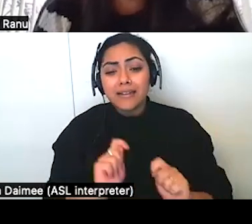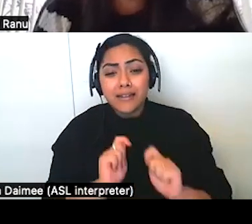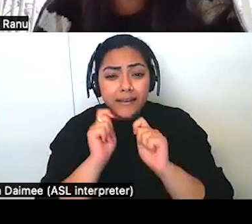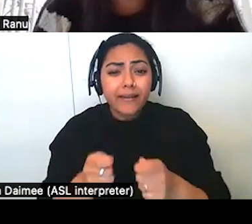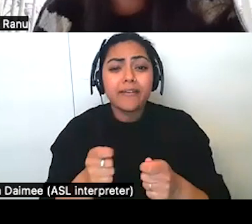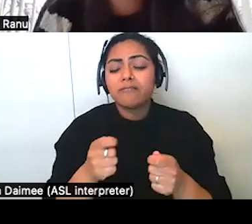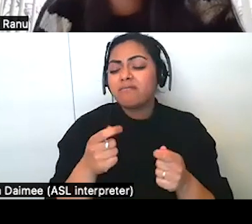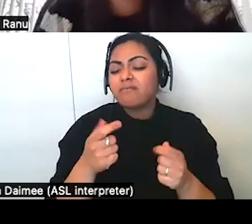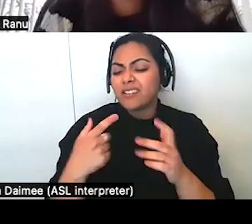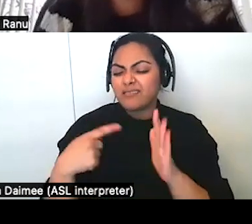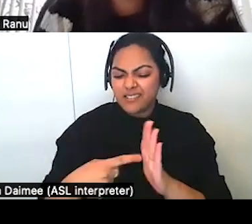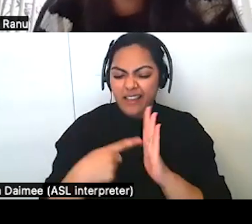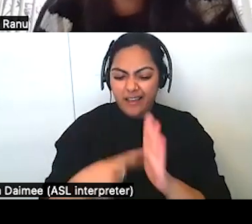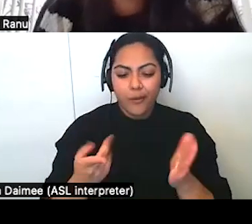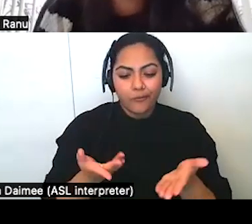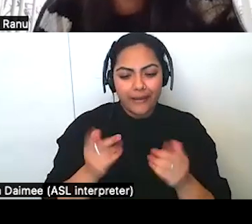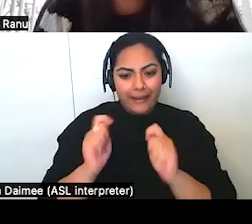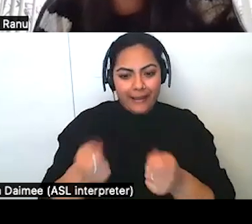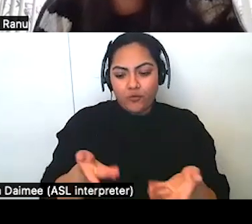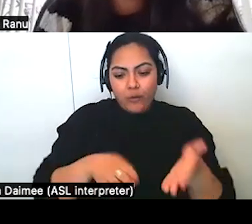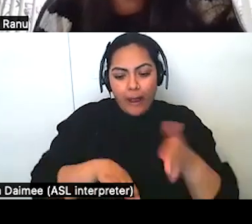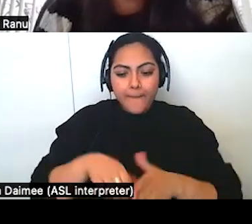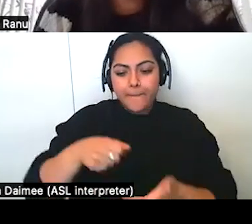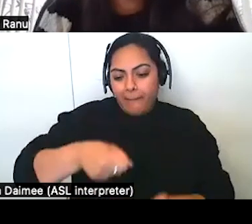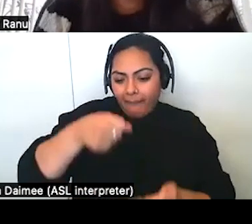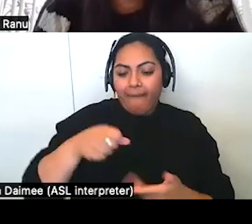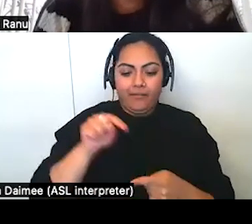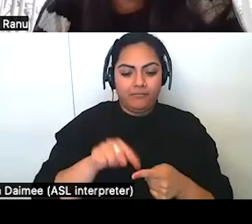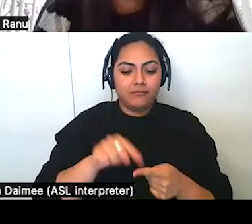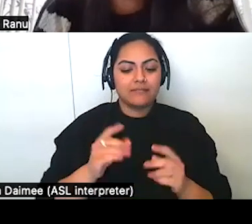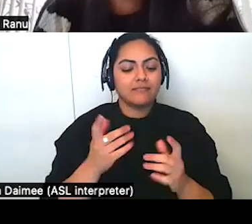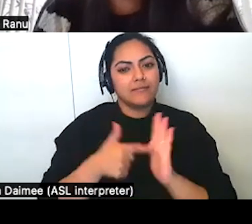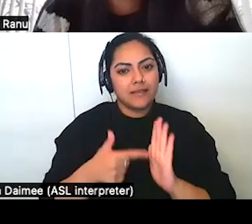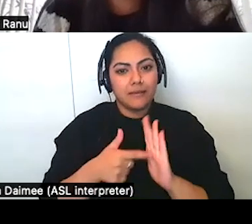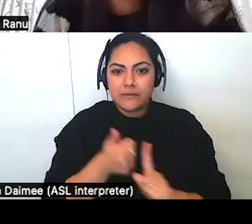is also another zero-waste concept that we've been seeing more of. I know I've personally